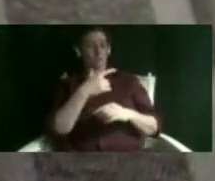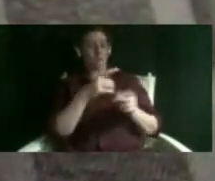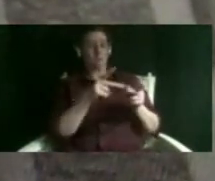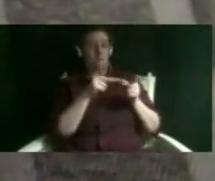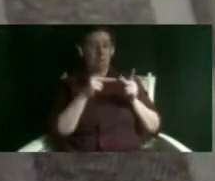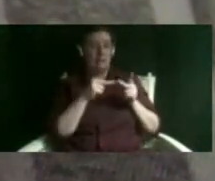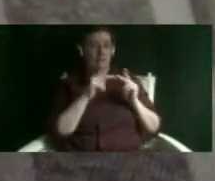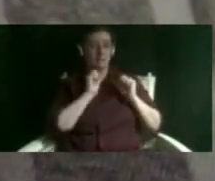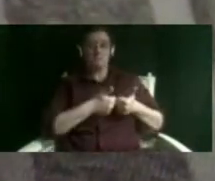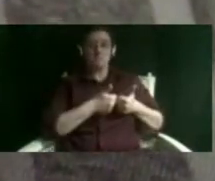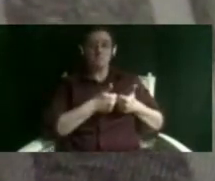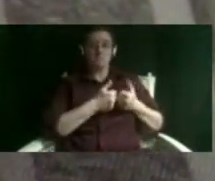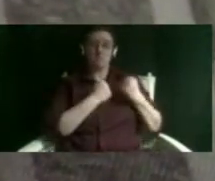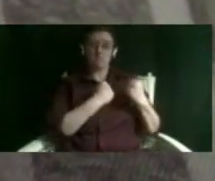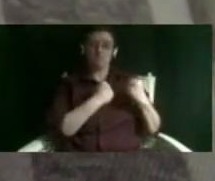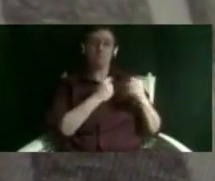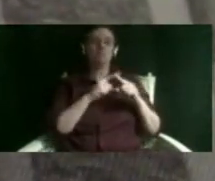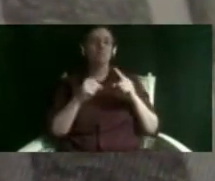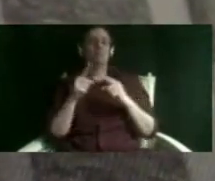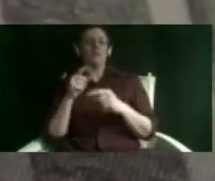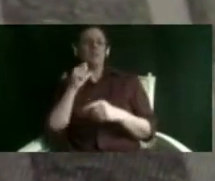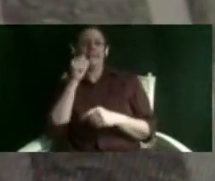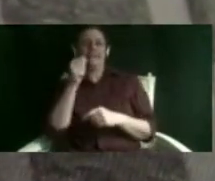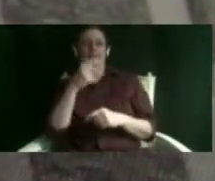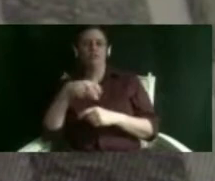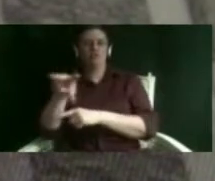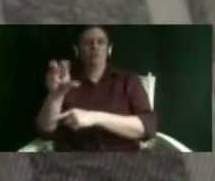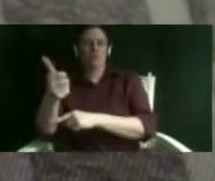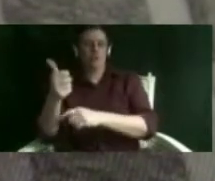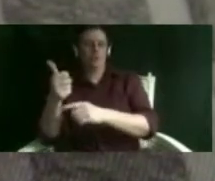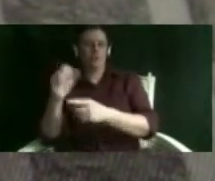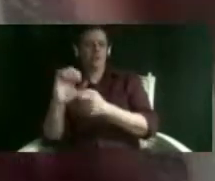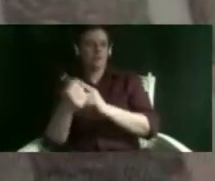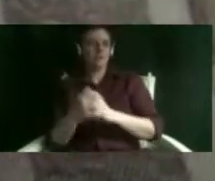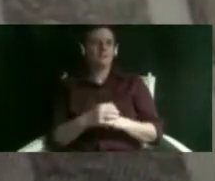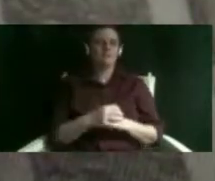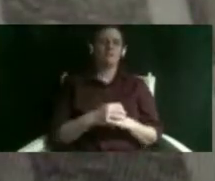things and then my sister i had one sister that i came out to just kind of like every girl bisexual